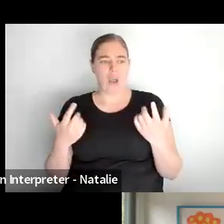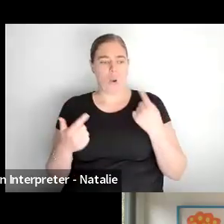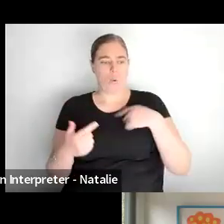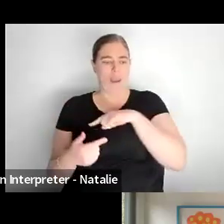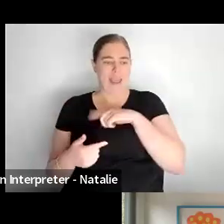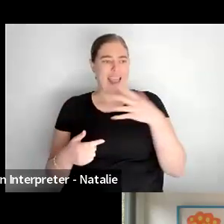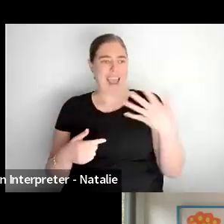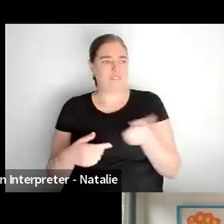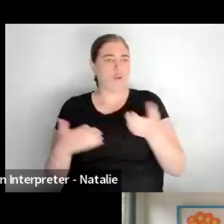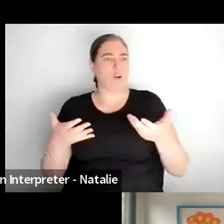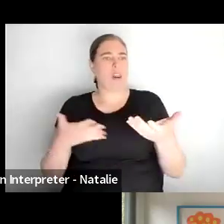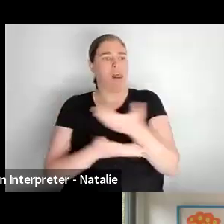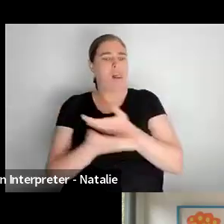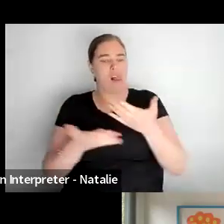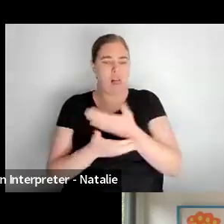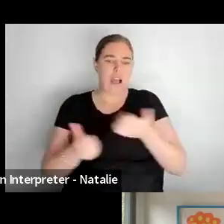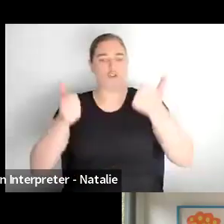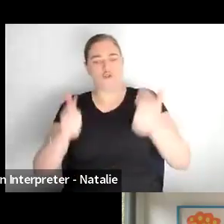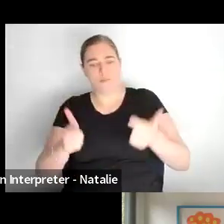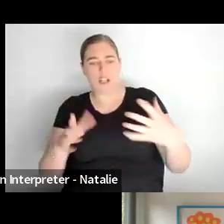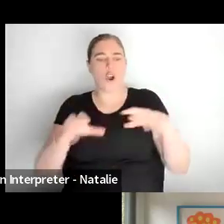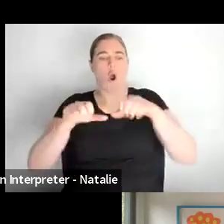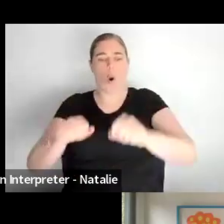on that. Let's park it and come back." In my experience I don't think that has happened.